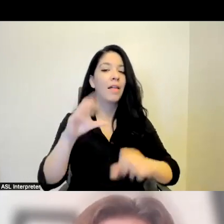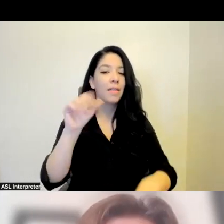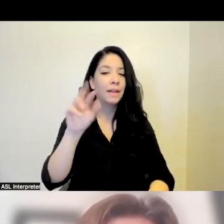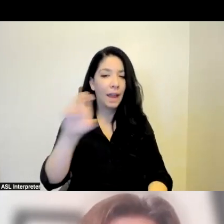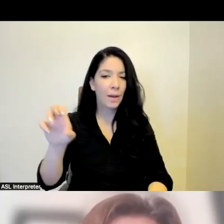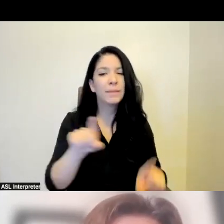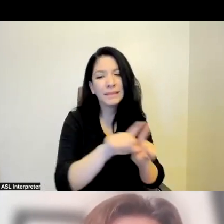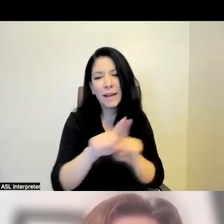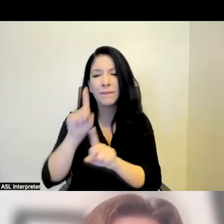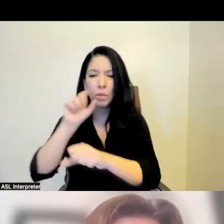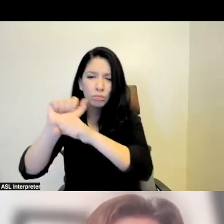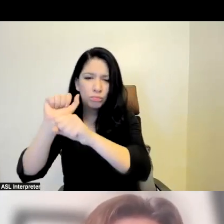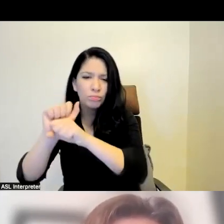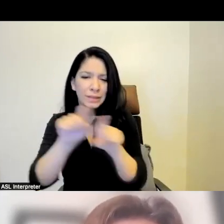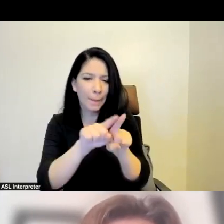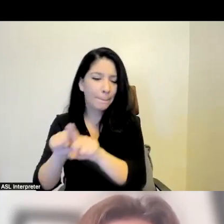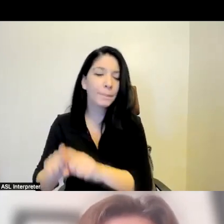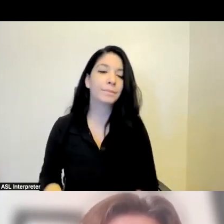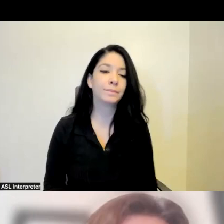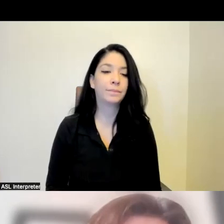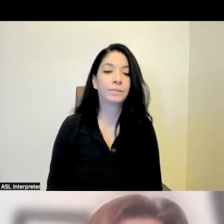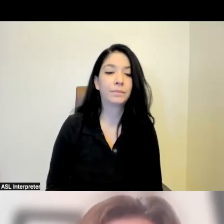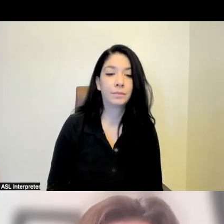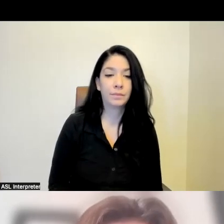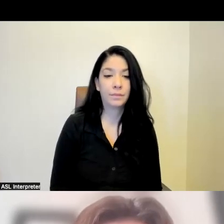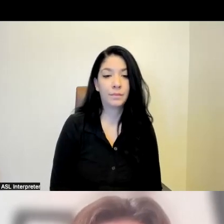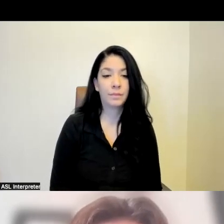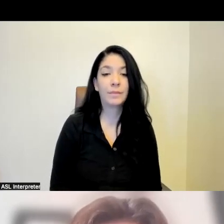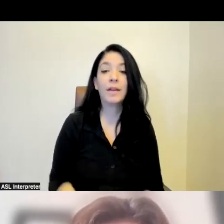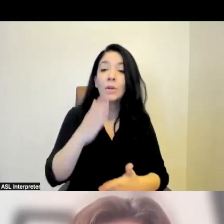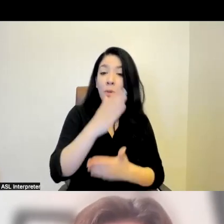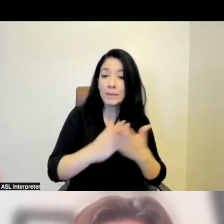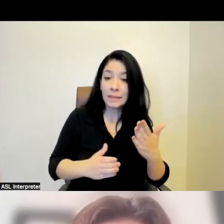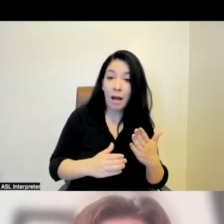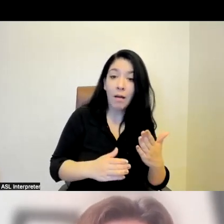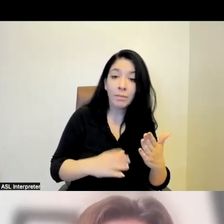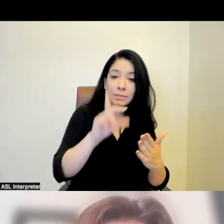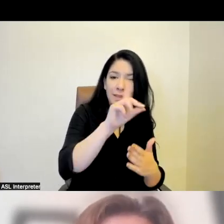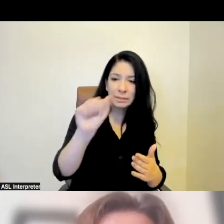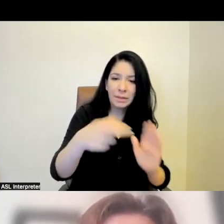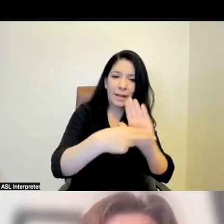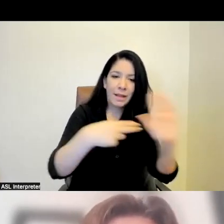So they are conditions that are virtually always disabilities because of the way the